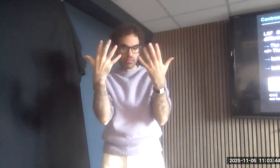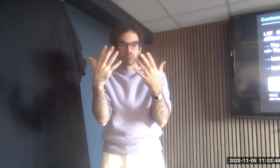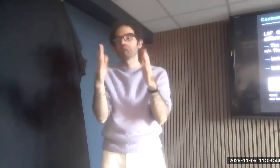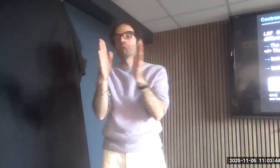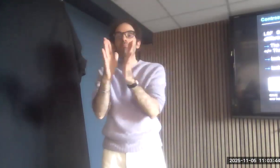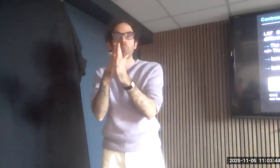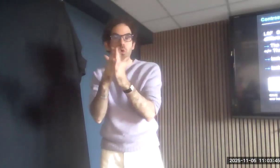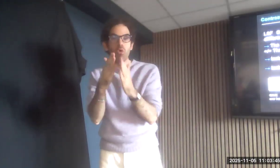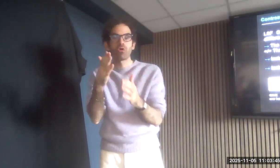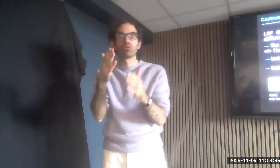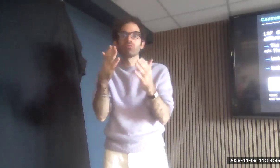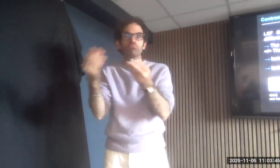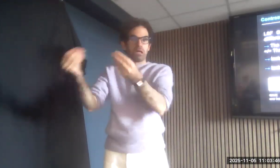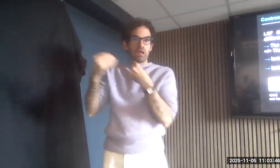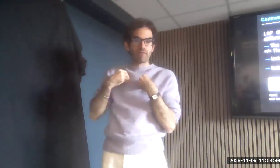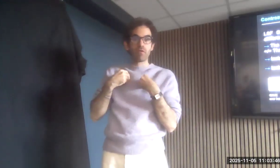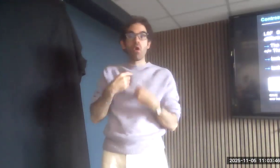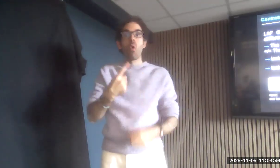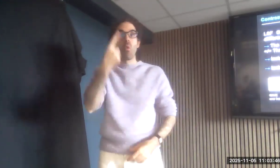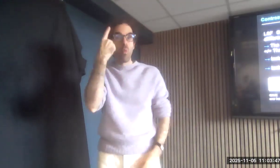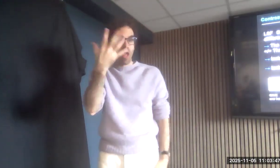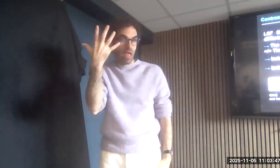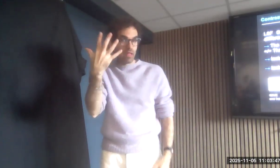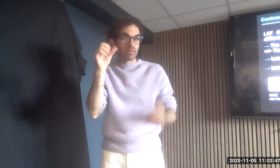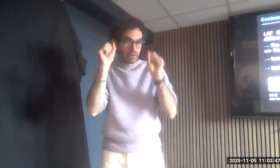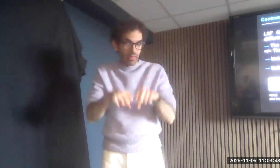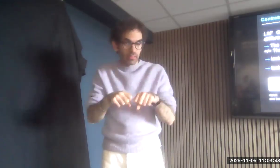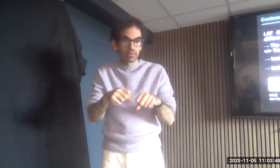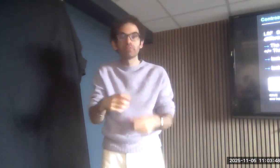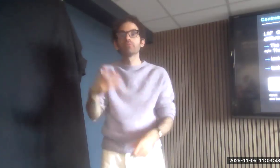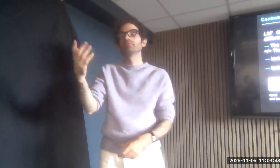We have things that would be produced with two hands. We can say…